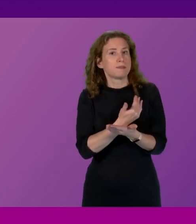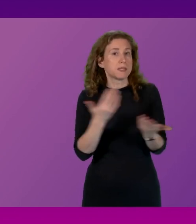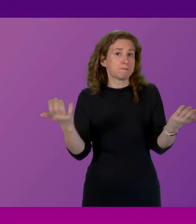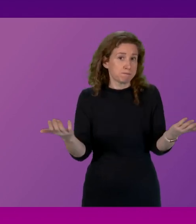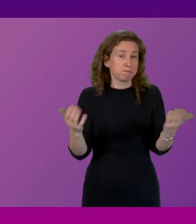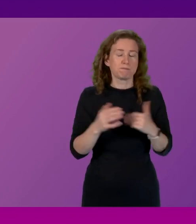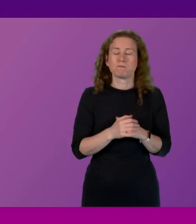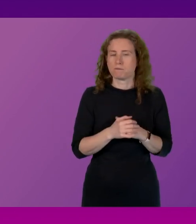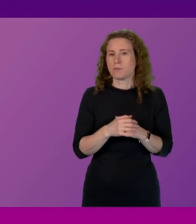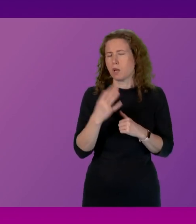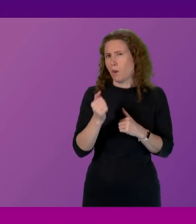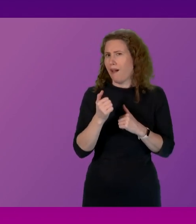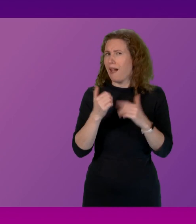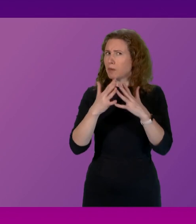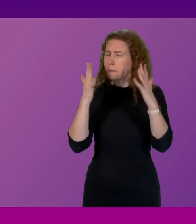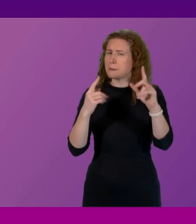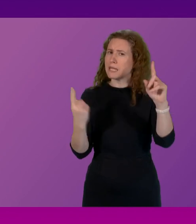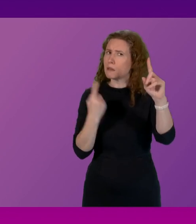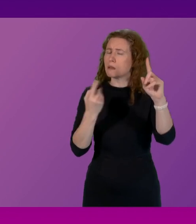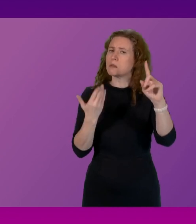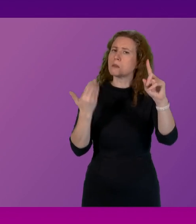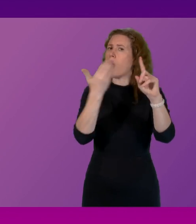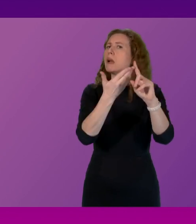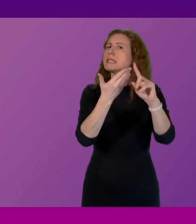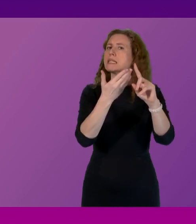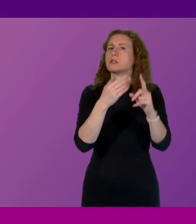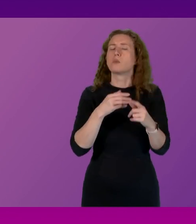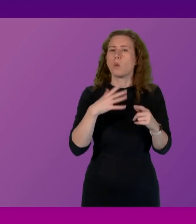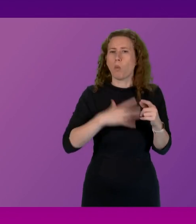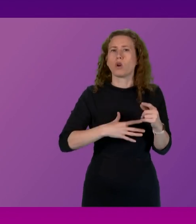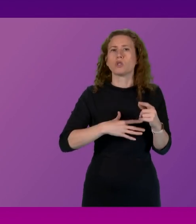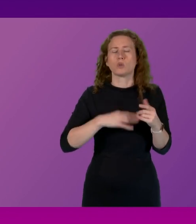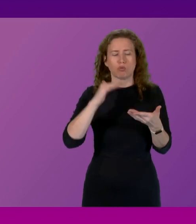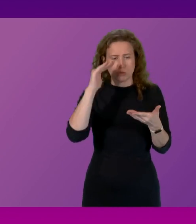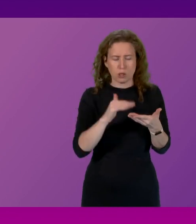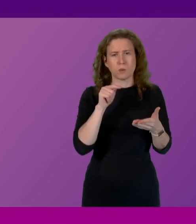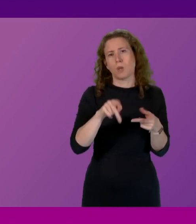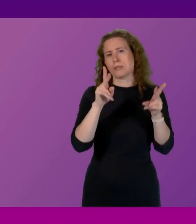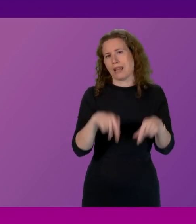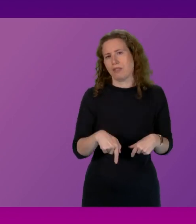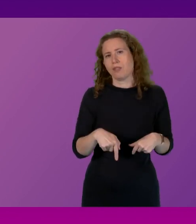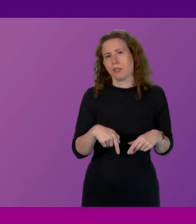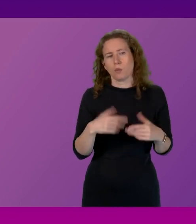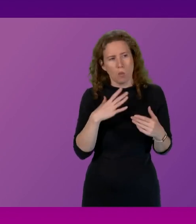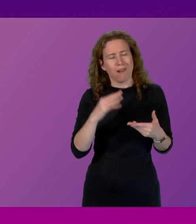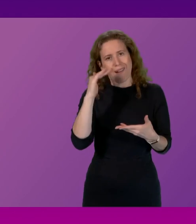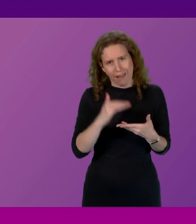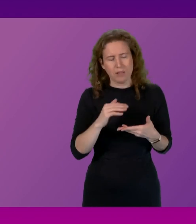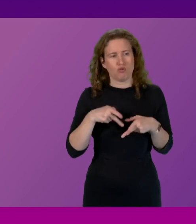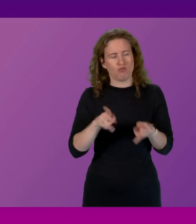We have ambitious targets in relation to reducing deaths on our roads, and I will ensure that